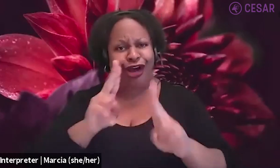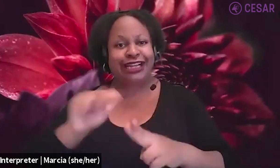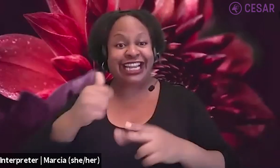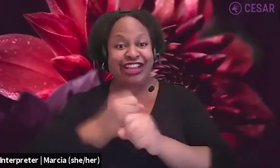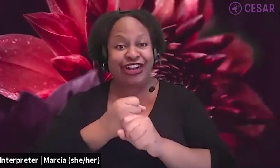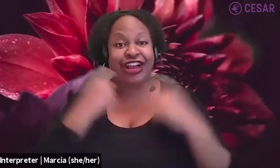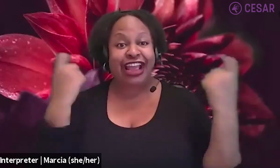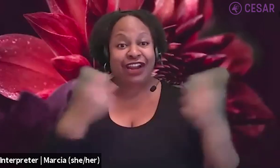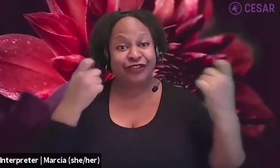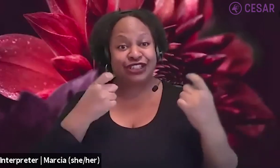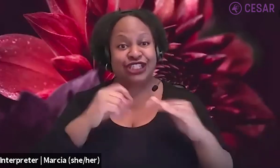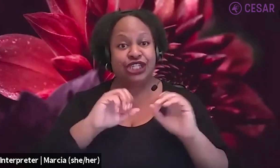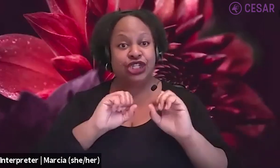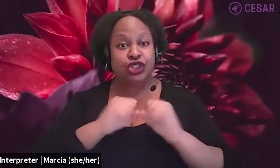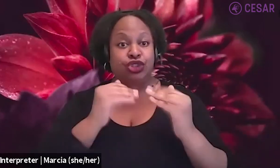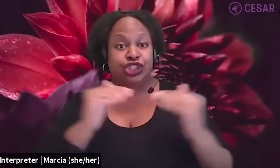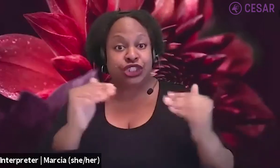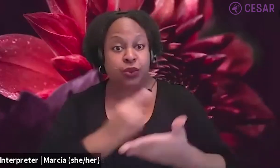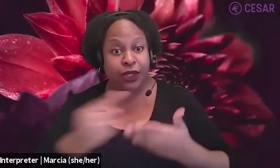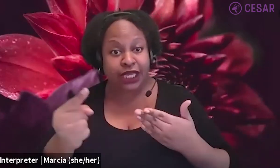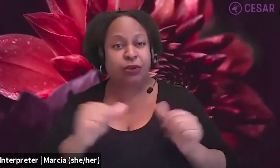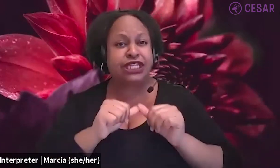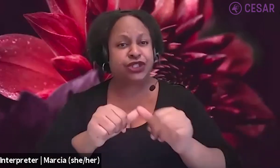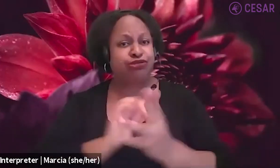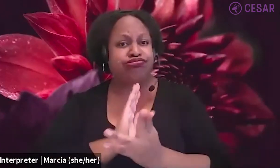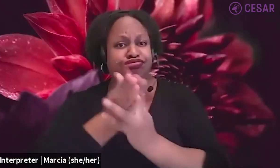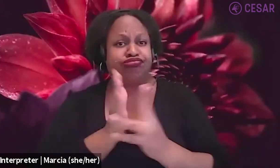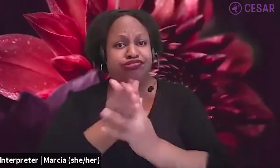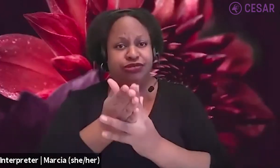Ryerson as we continue to dismantle and disrupt colonial violence locally and transnationally.